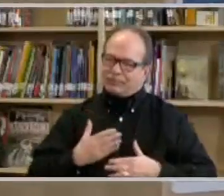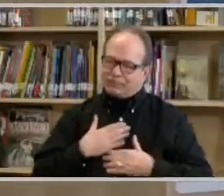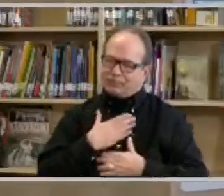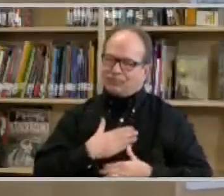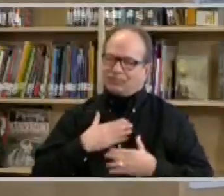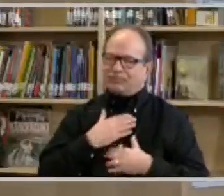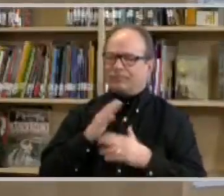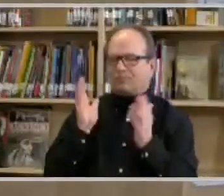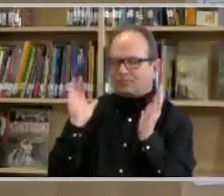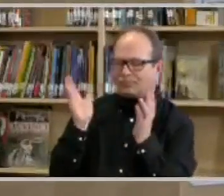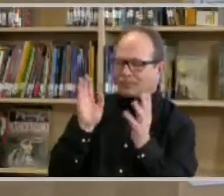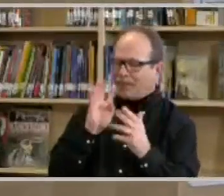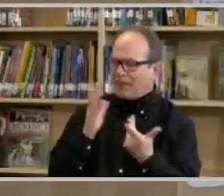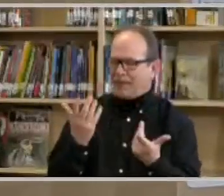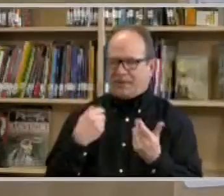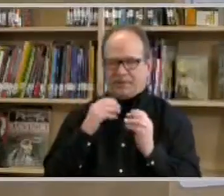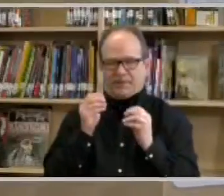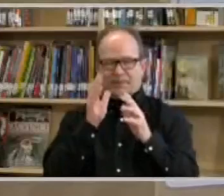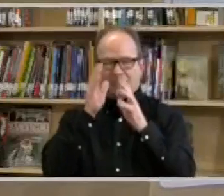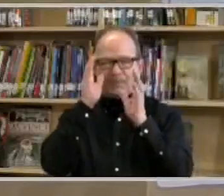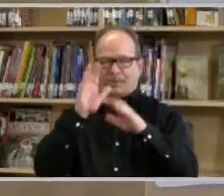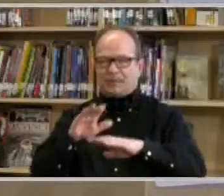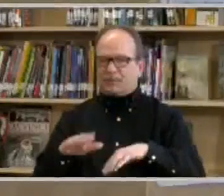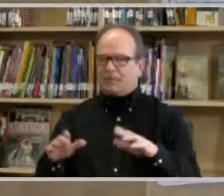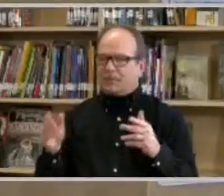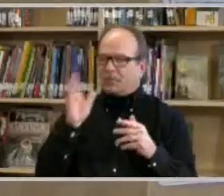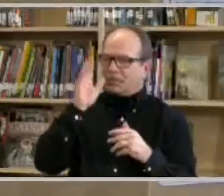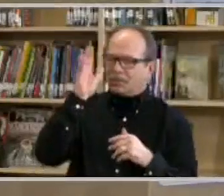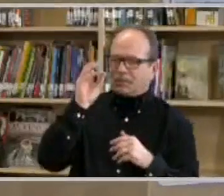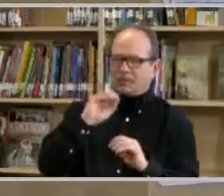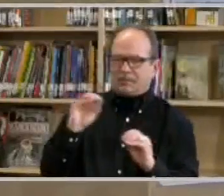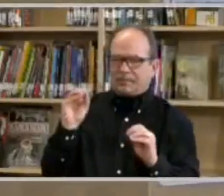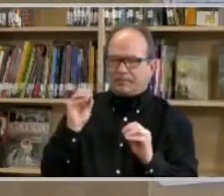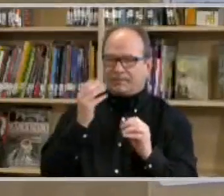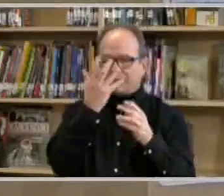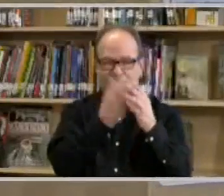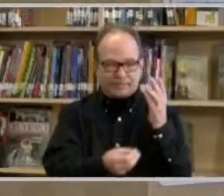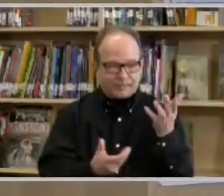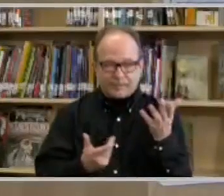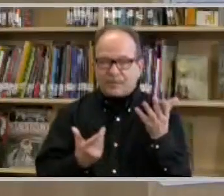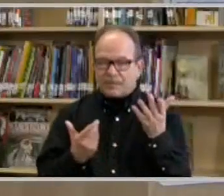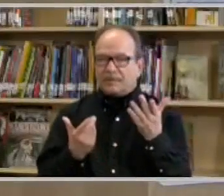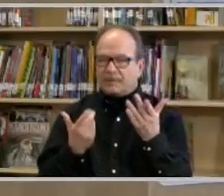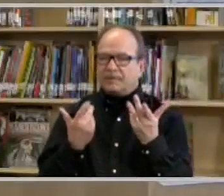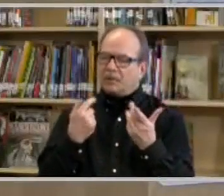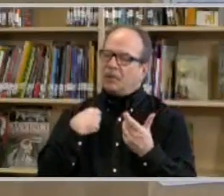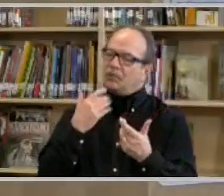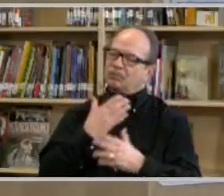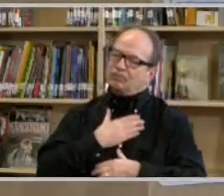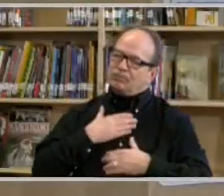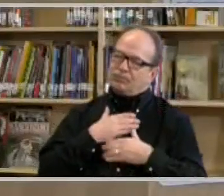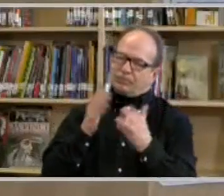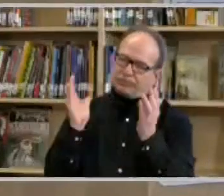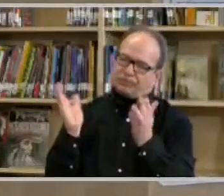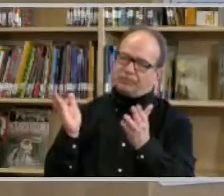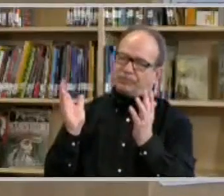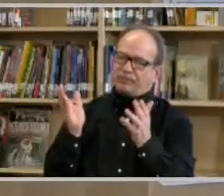YOUNG KIDS WHO DON'T HAVE THE GRANDPARENTS HERE IN TOWN WHOSE GRANDPARENTS HAVE DIED, THE